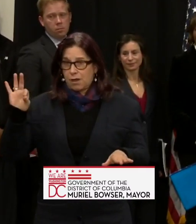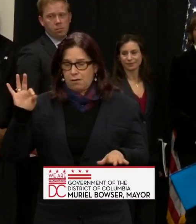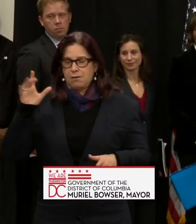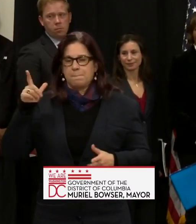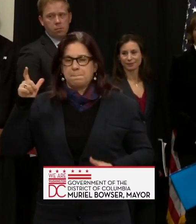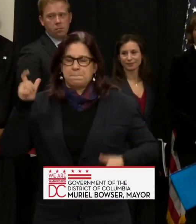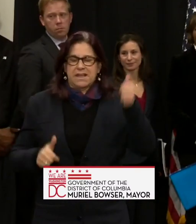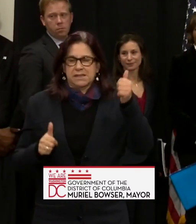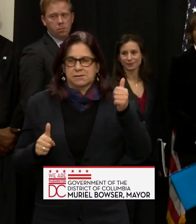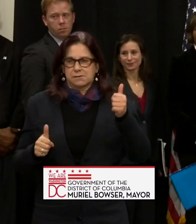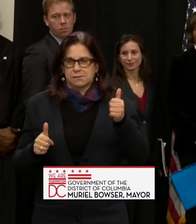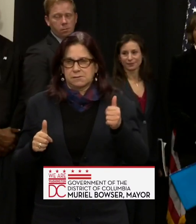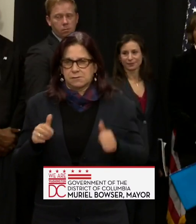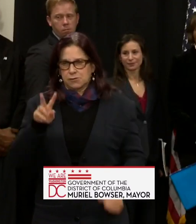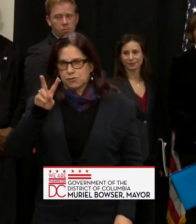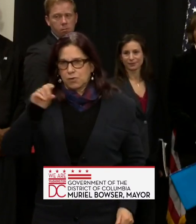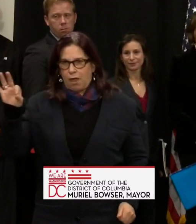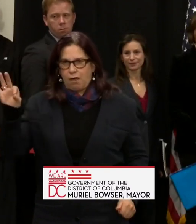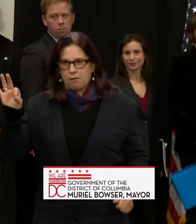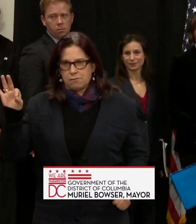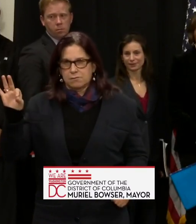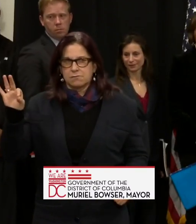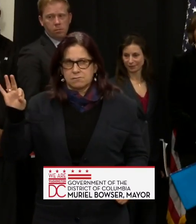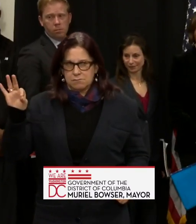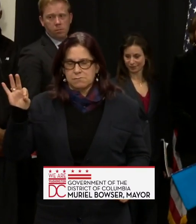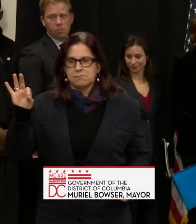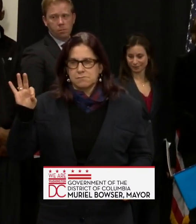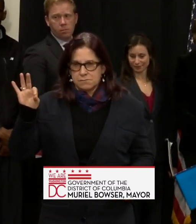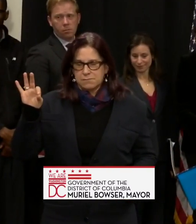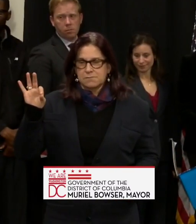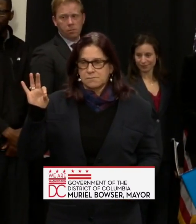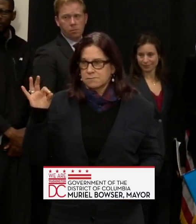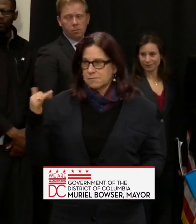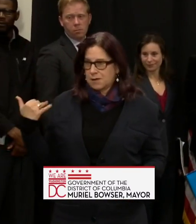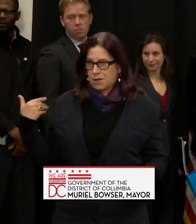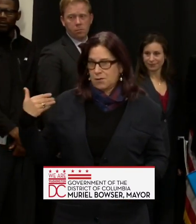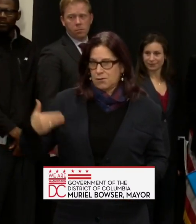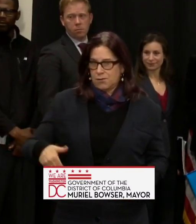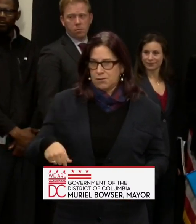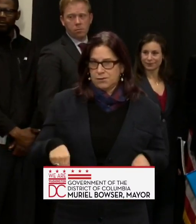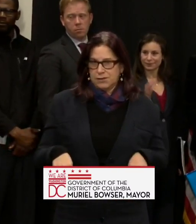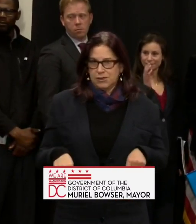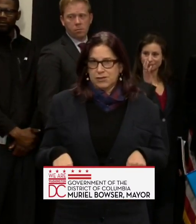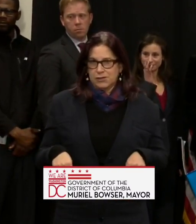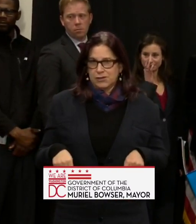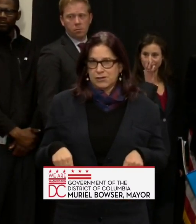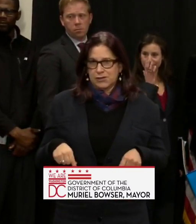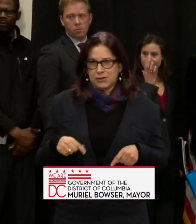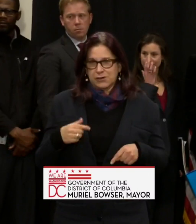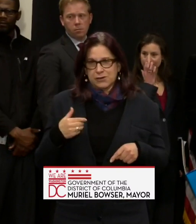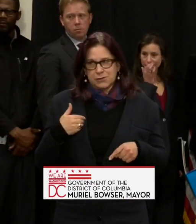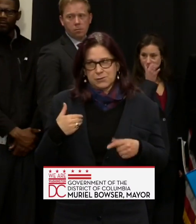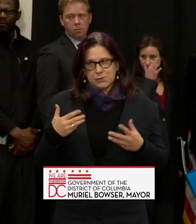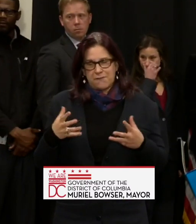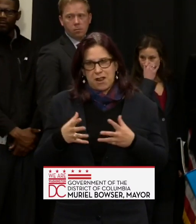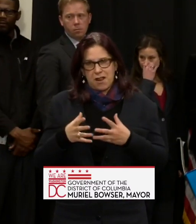THERE. >> FOR EXAMPLE, YOU HAVE ALL OF THIS ATTENTION DOWNTOWN, ARE THERE AGREEMENTS FOR LIKE THE